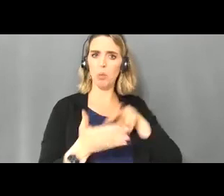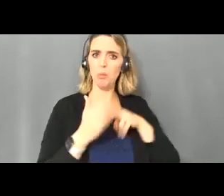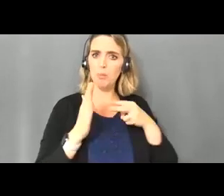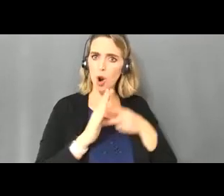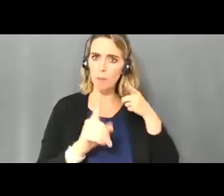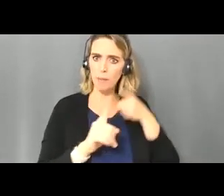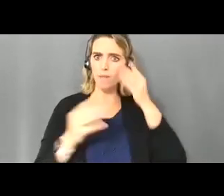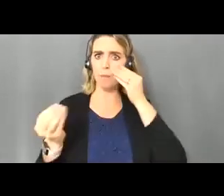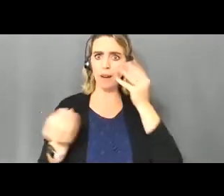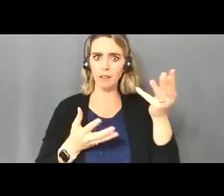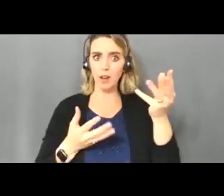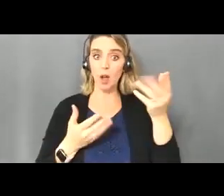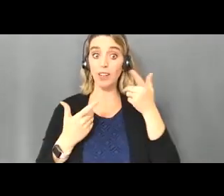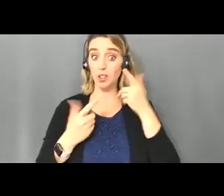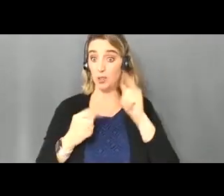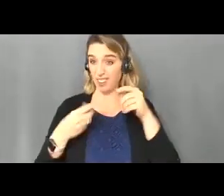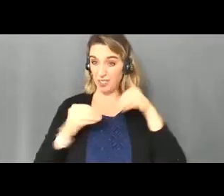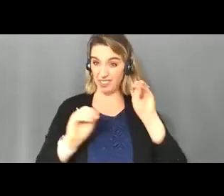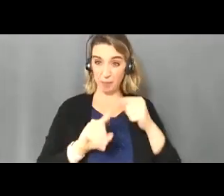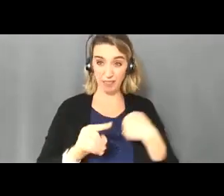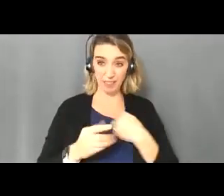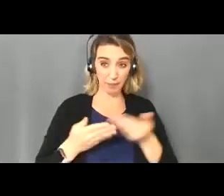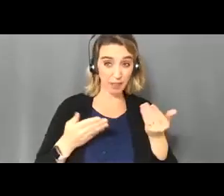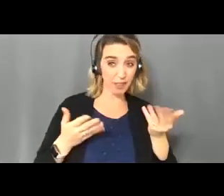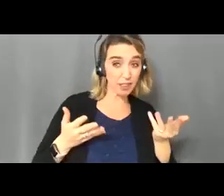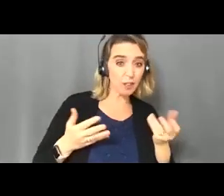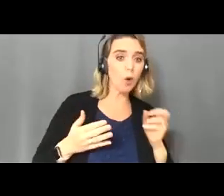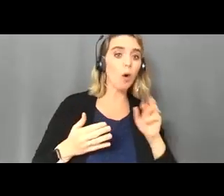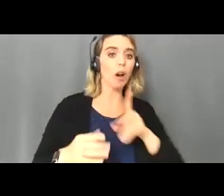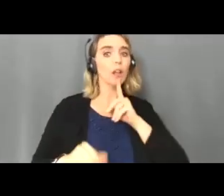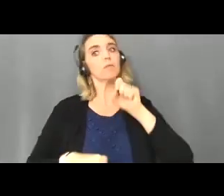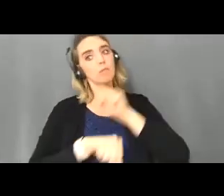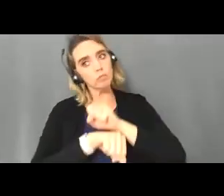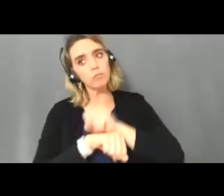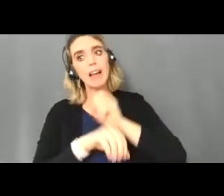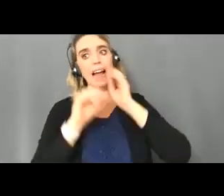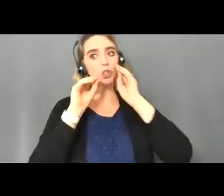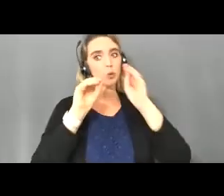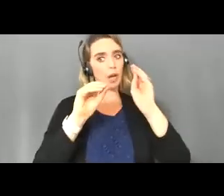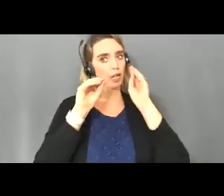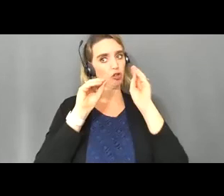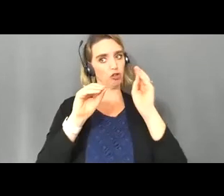So is the author trying to sell me something or is it truly for an educational purpose?